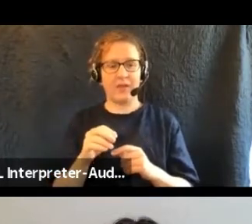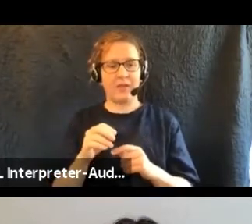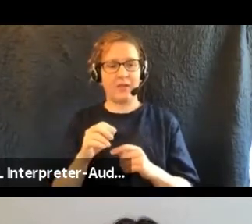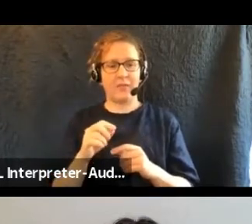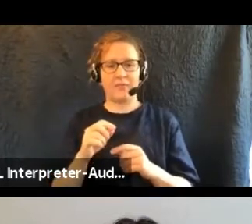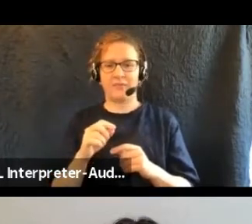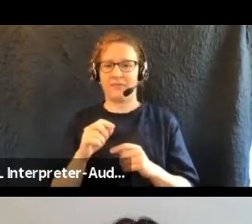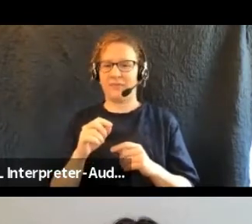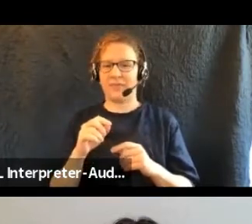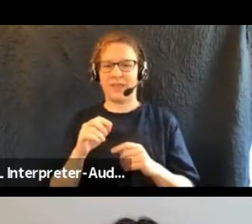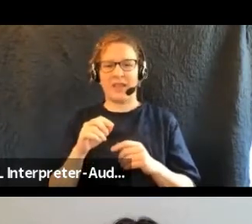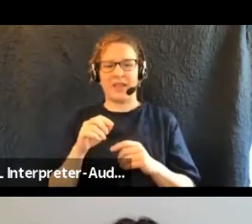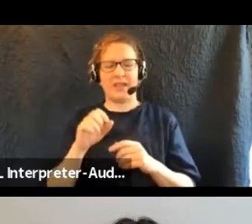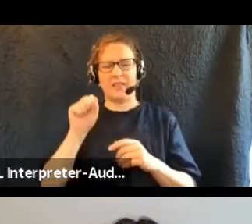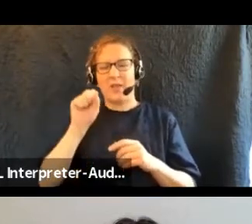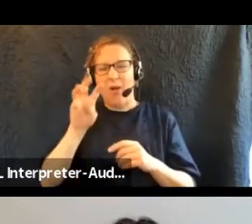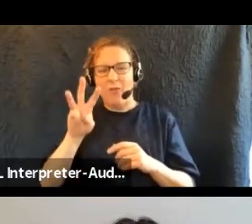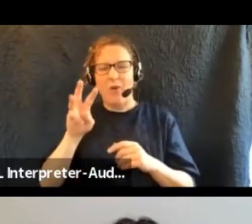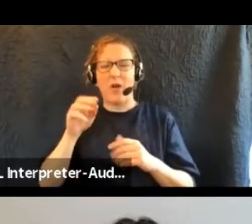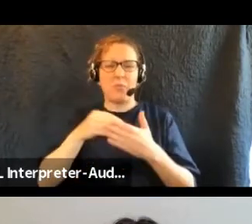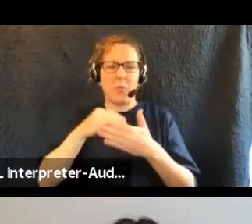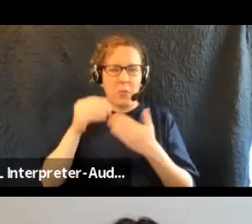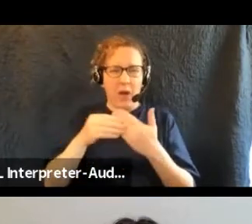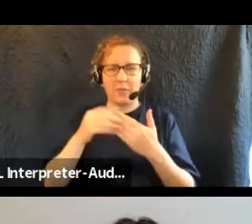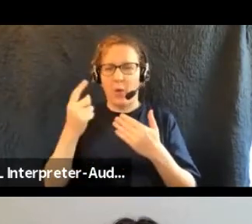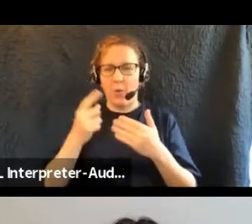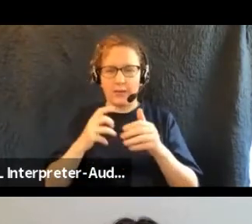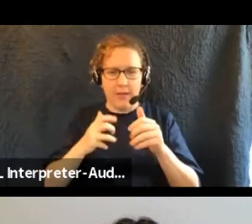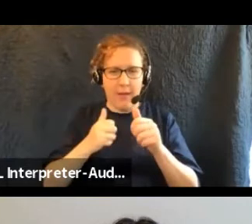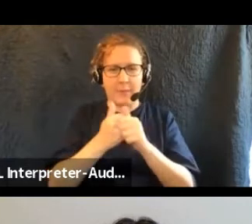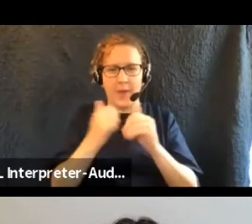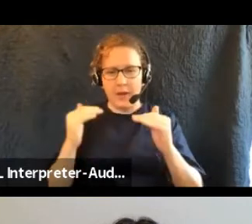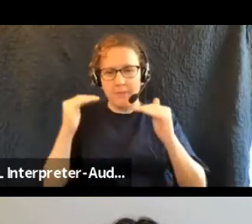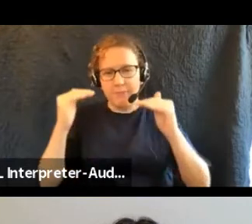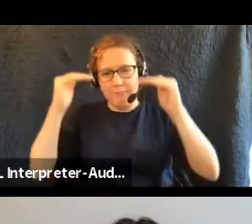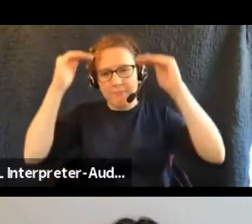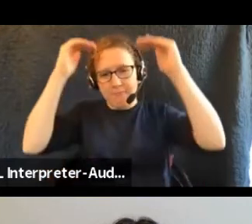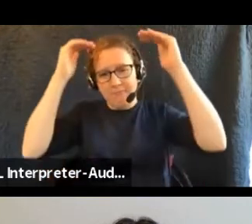with software and programs so it's always good, you mentioned the review process.